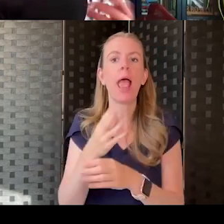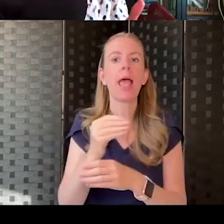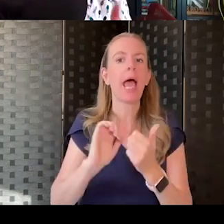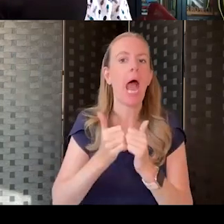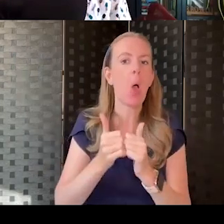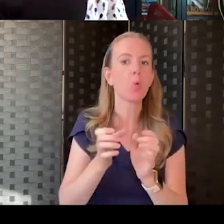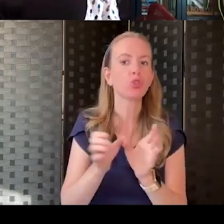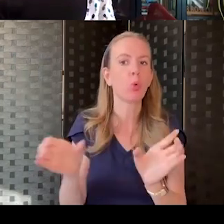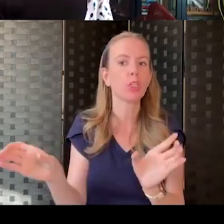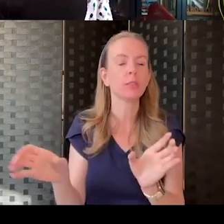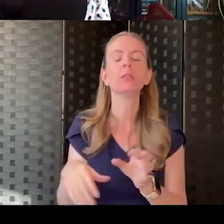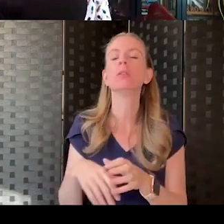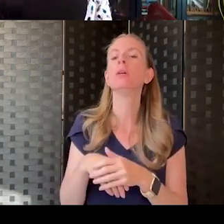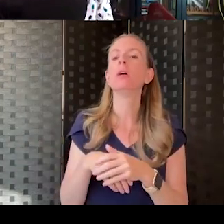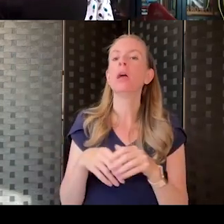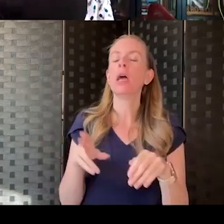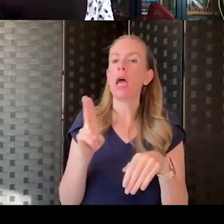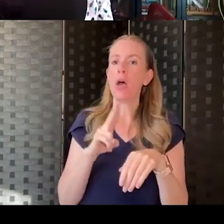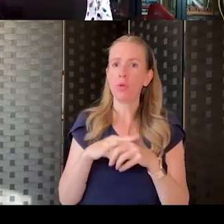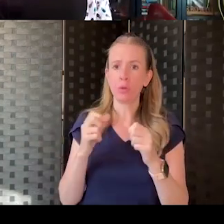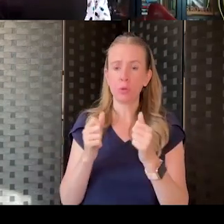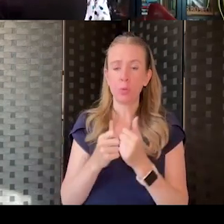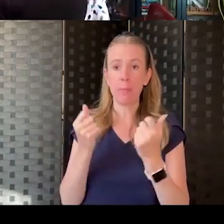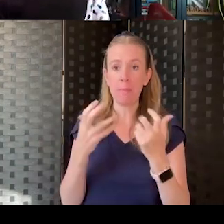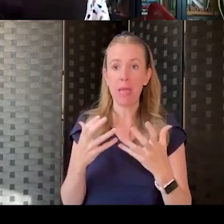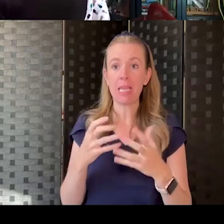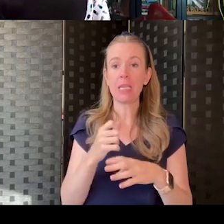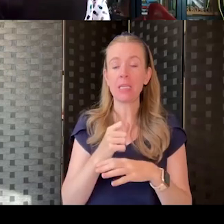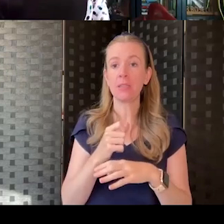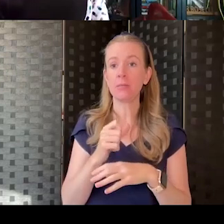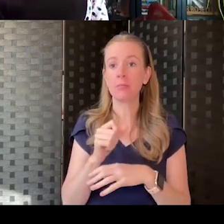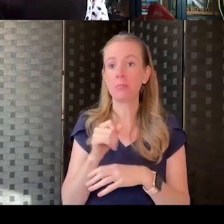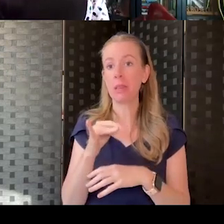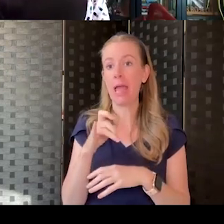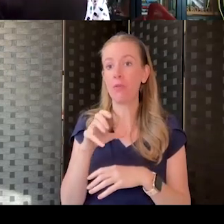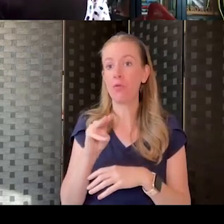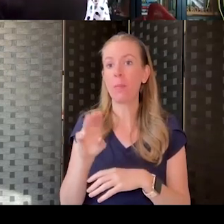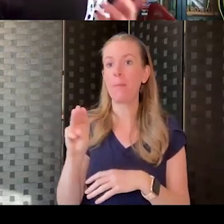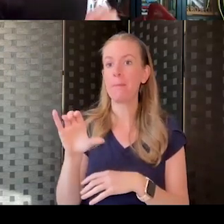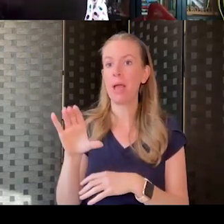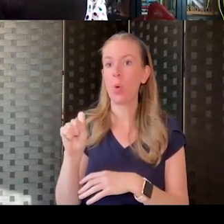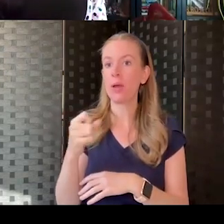Of course, in the consistency, voice-over on macOS does nothing. Consistency being